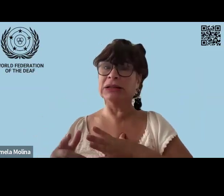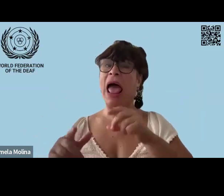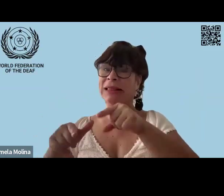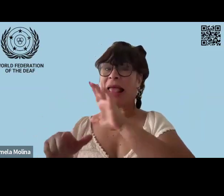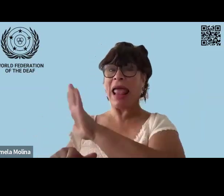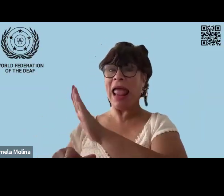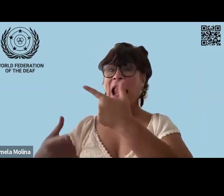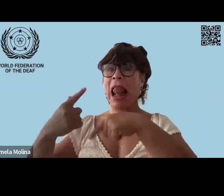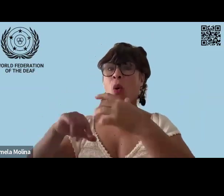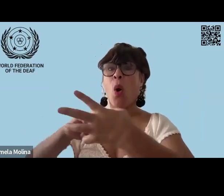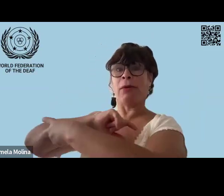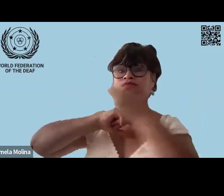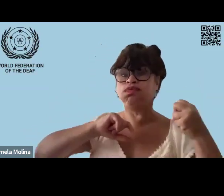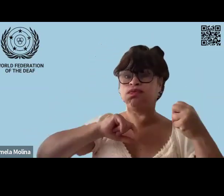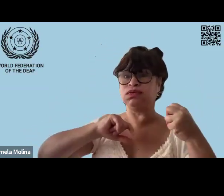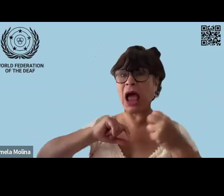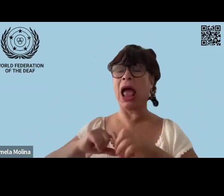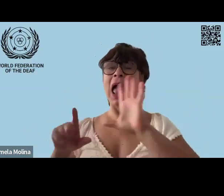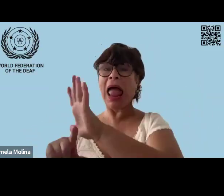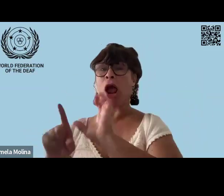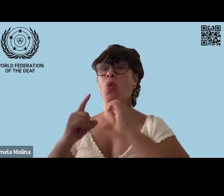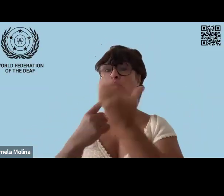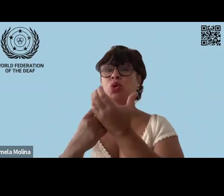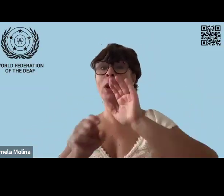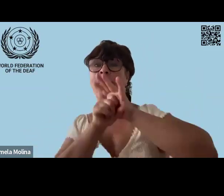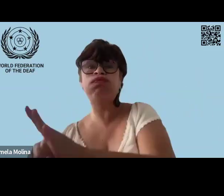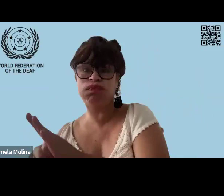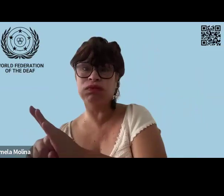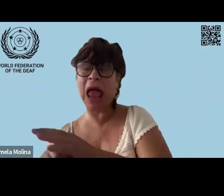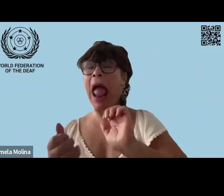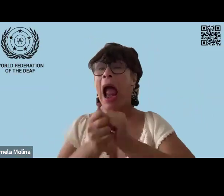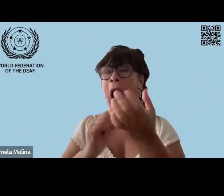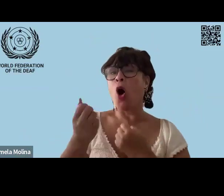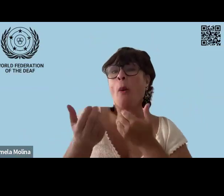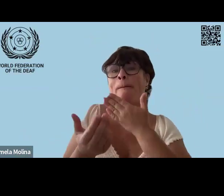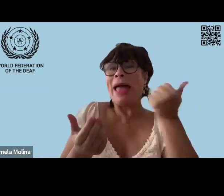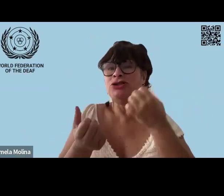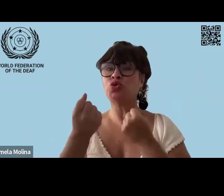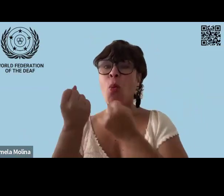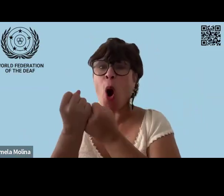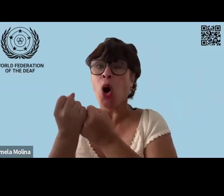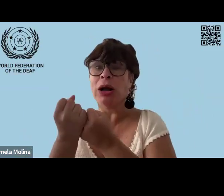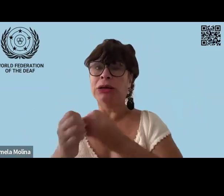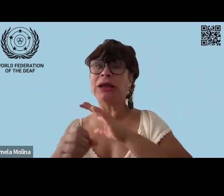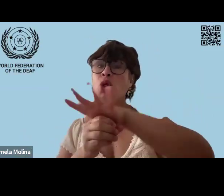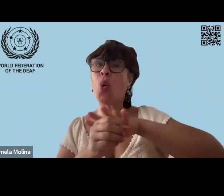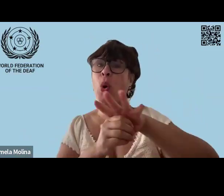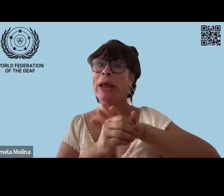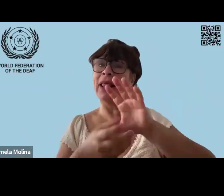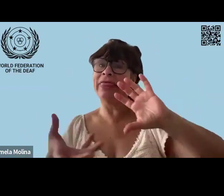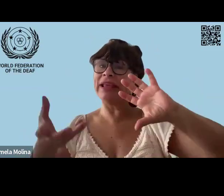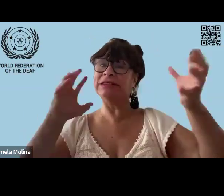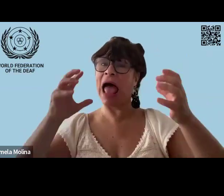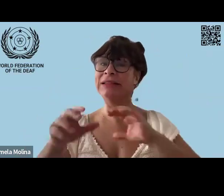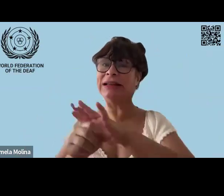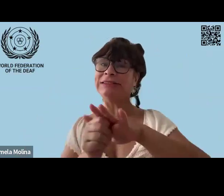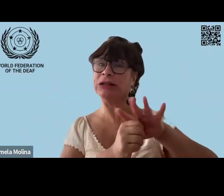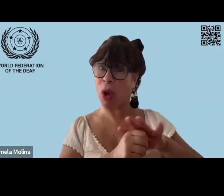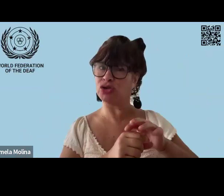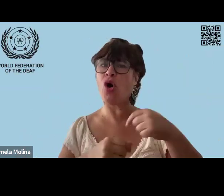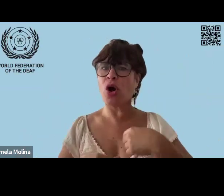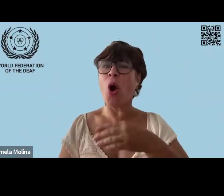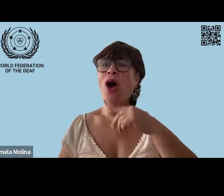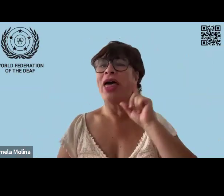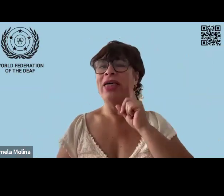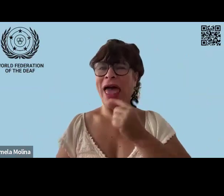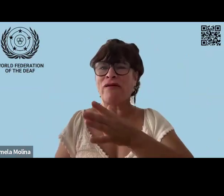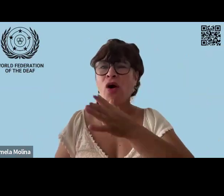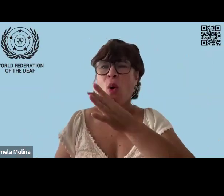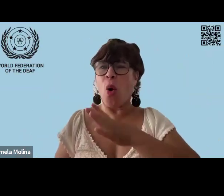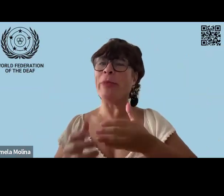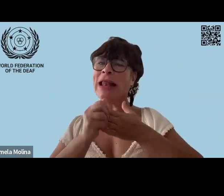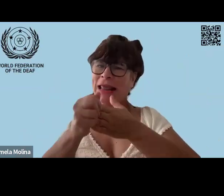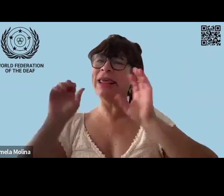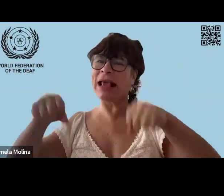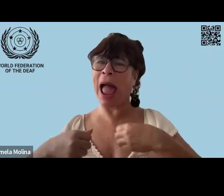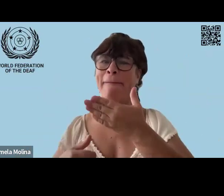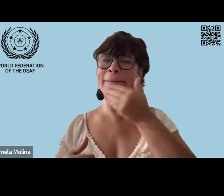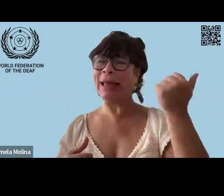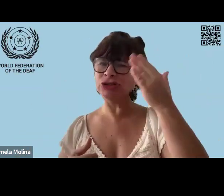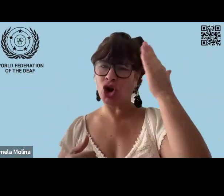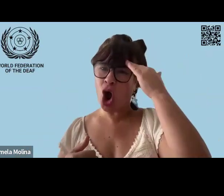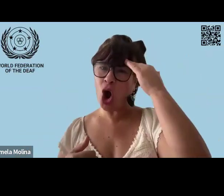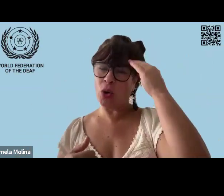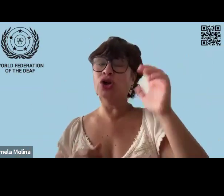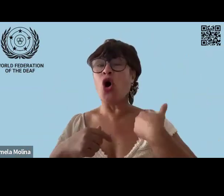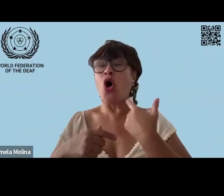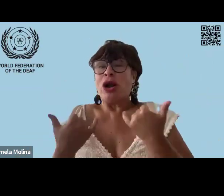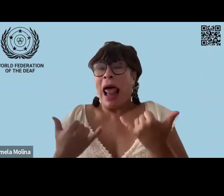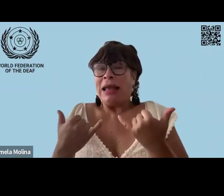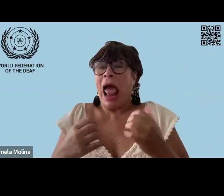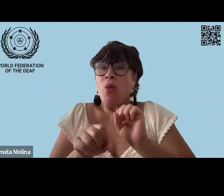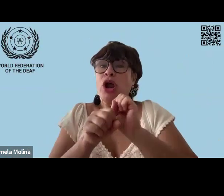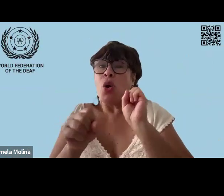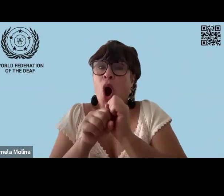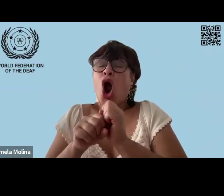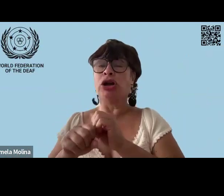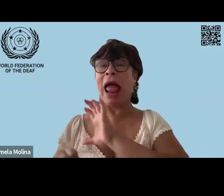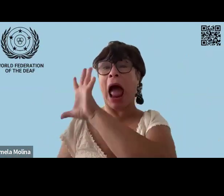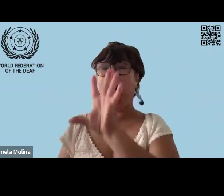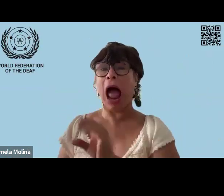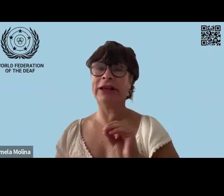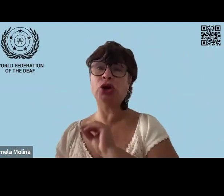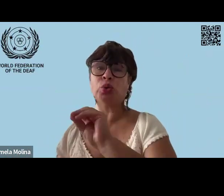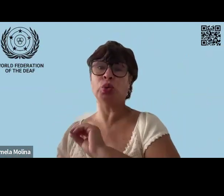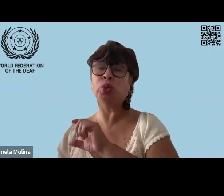who can also take on the burden of the teaching and training and learning how to empower the deaf -- their own deaf communities, their local deaf communities so when natural disasters happen they are not a vulnerable population but know exactly where their resources can be and where they can find them.